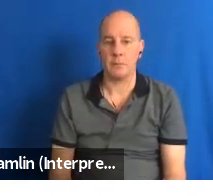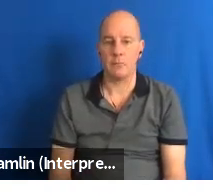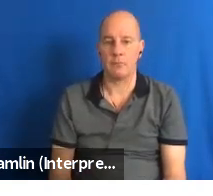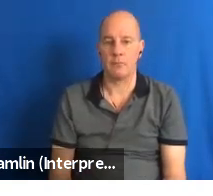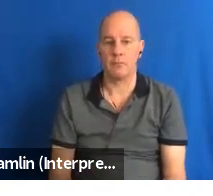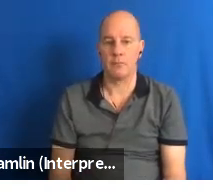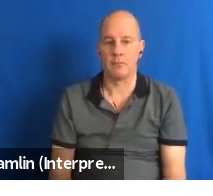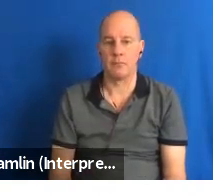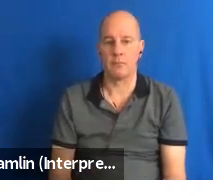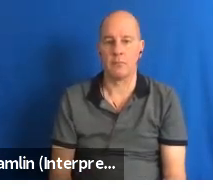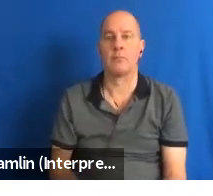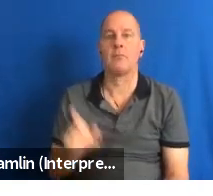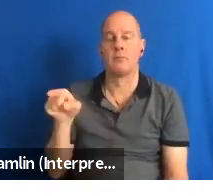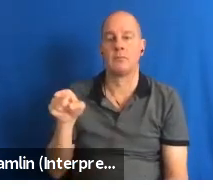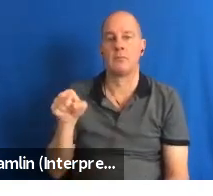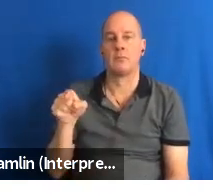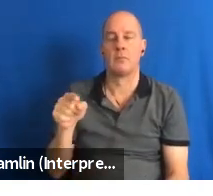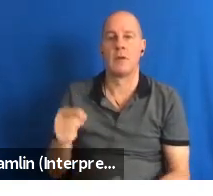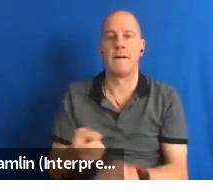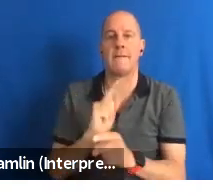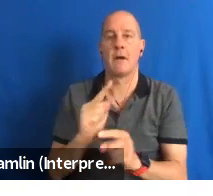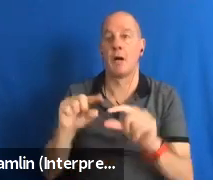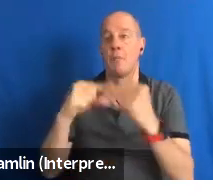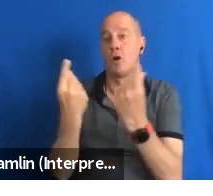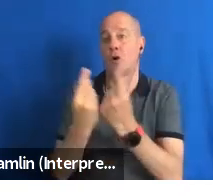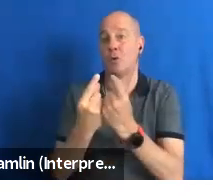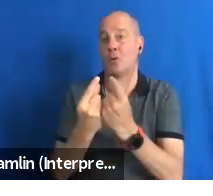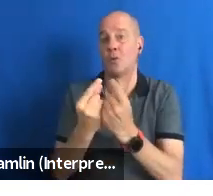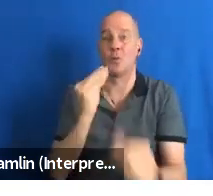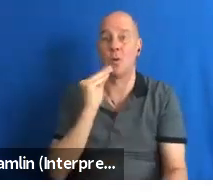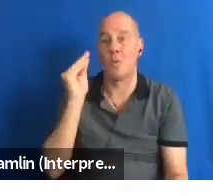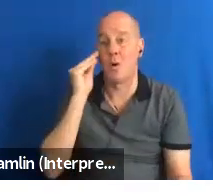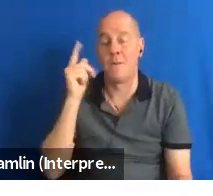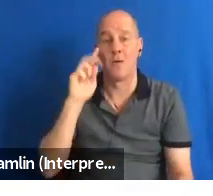it's especially coming from group homes for people with intellectual disabilities. So if